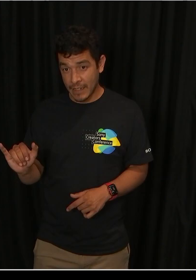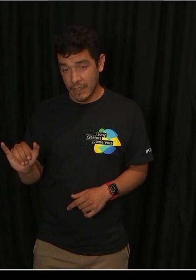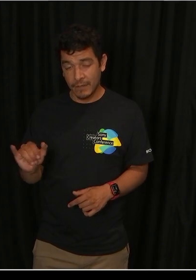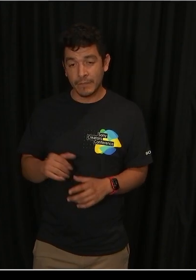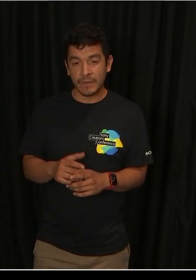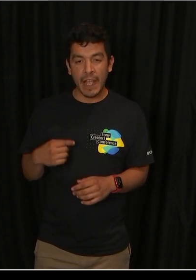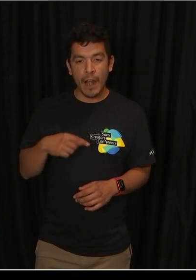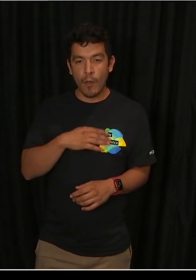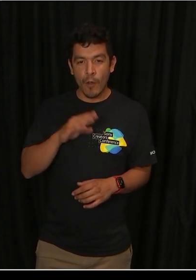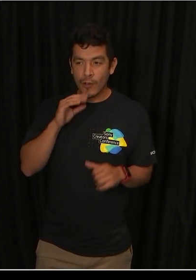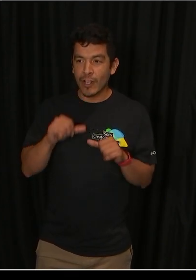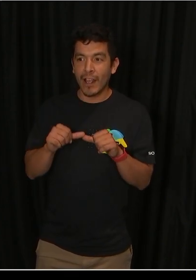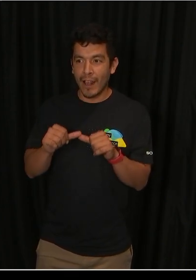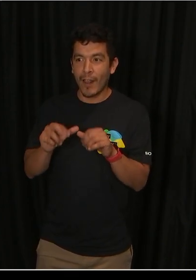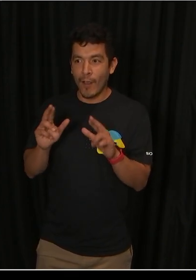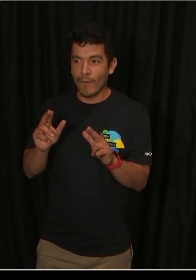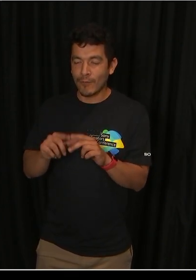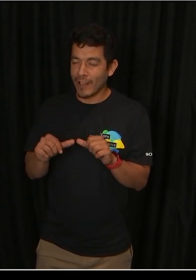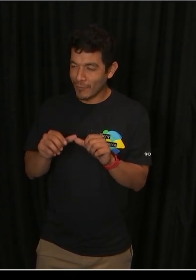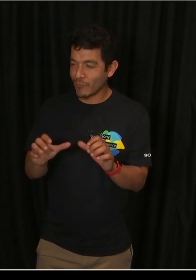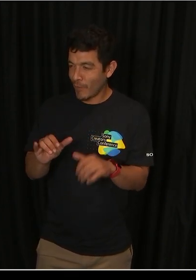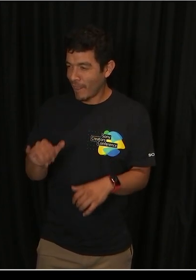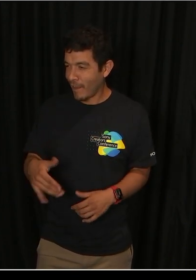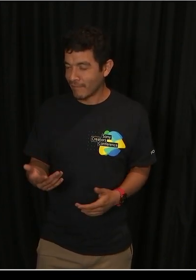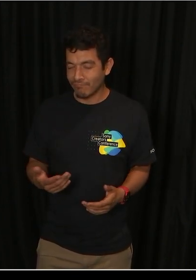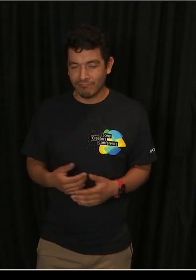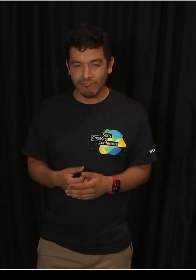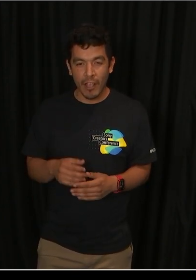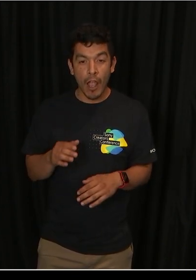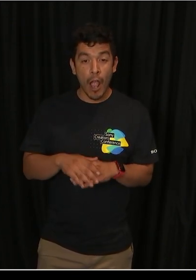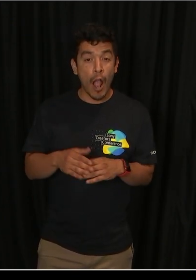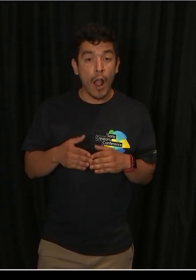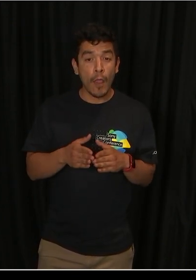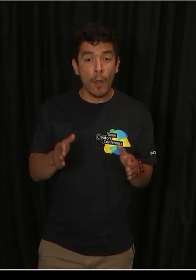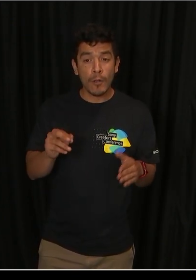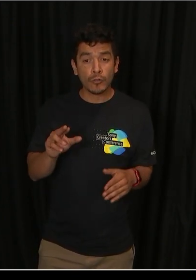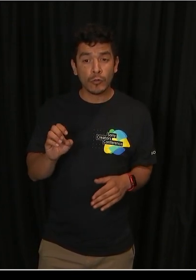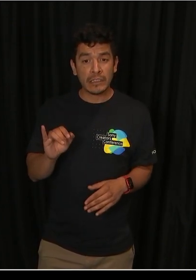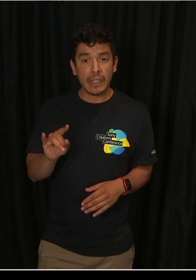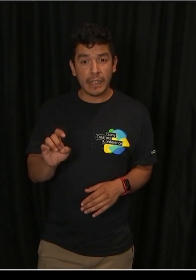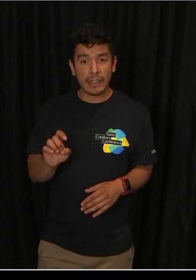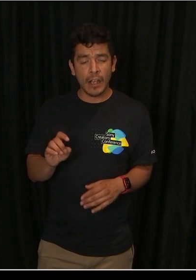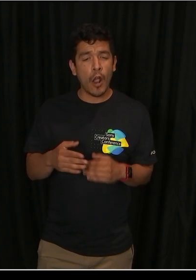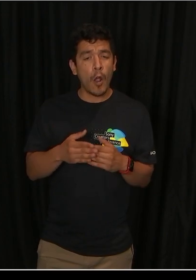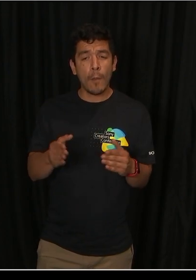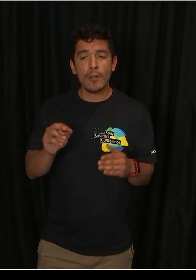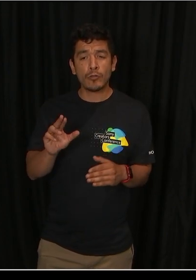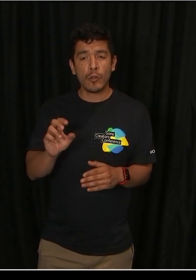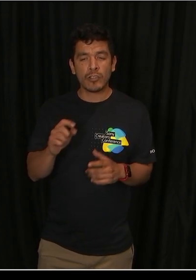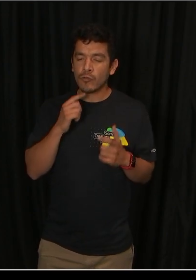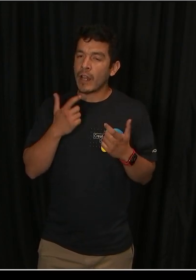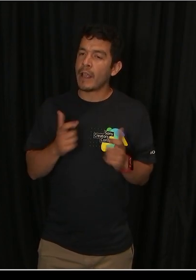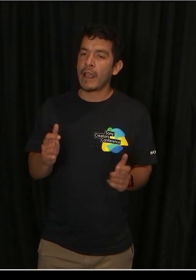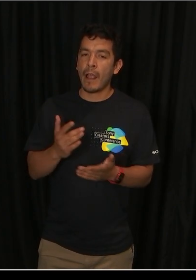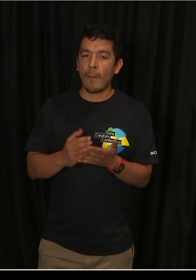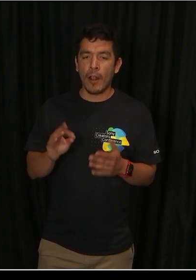and we'll hopefully continue to be able to do that. And on the open source side, so open source is a huge component of visual effects and animation.